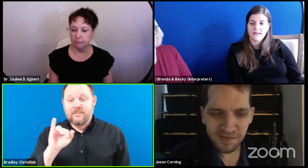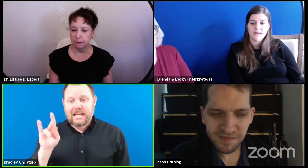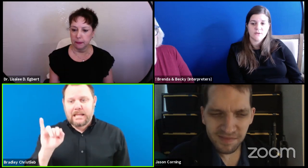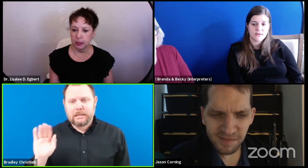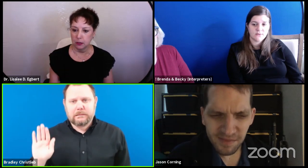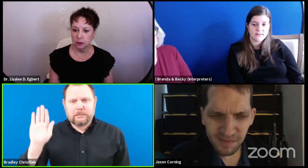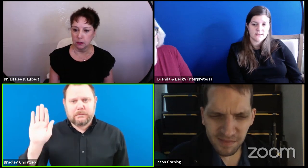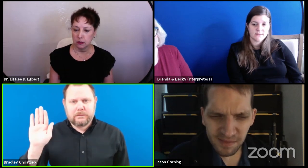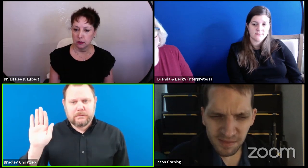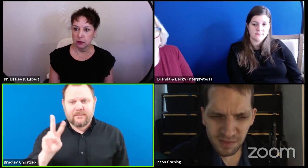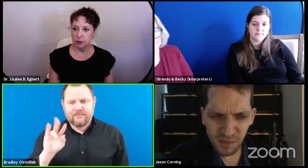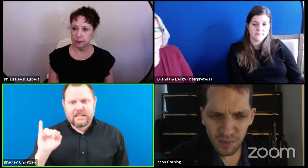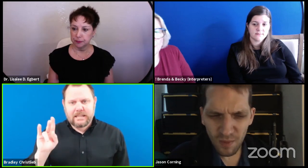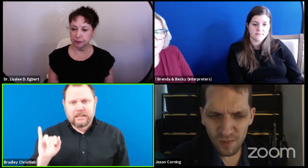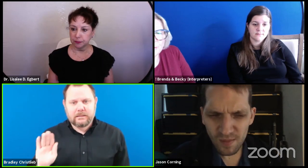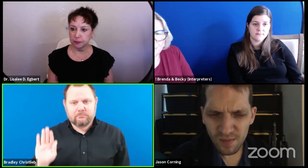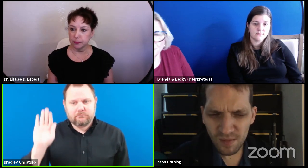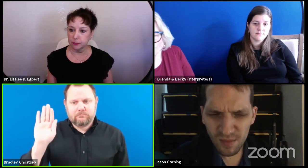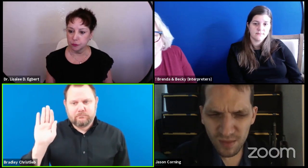Vikki has her hand raised.